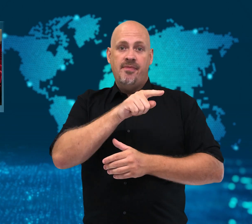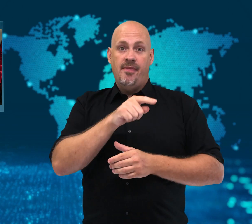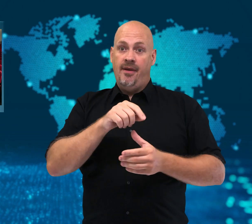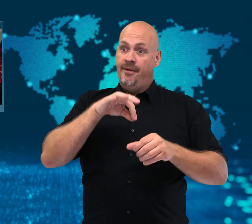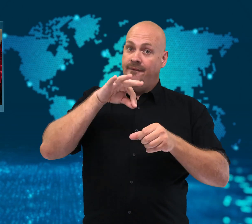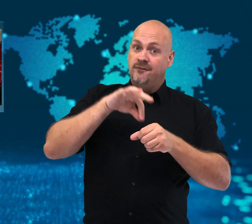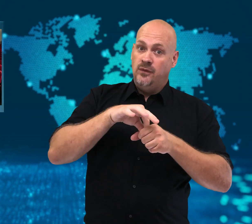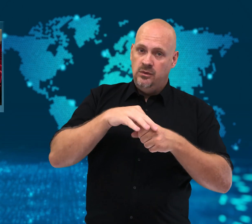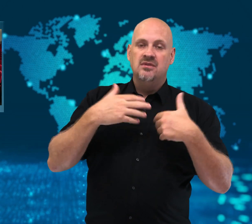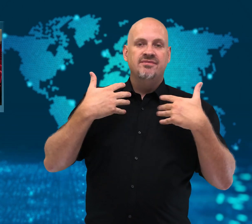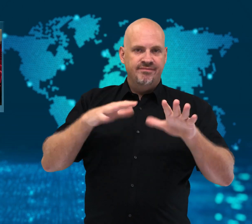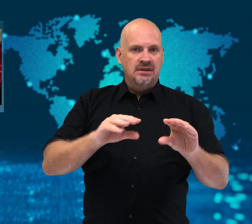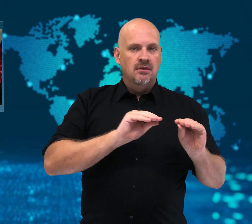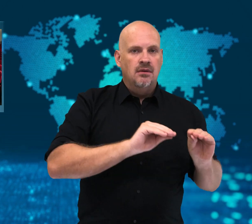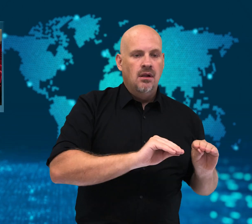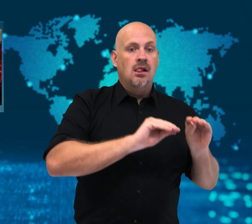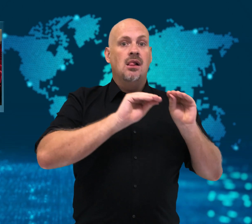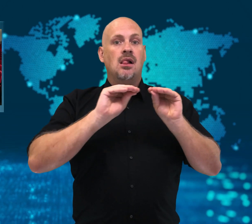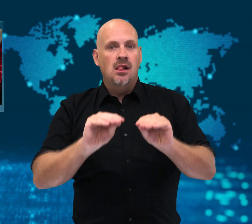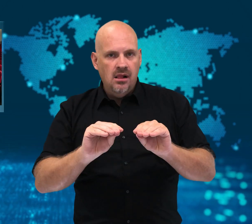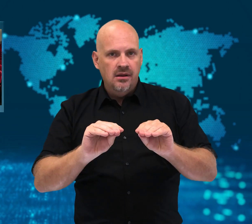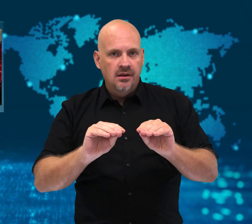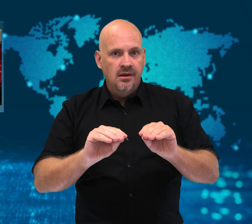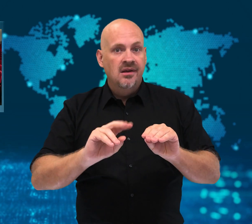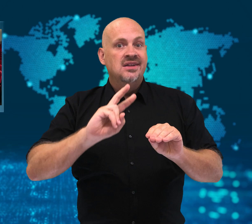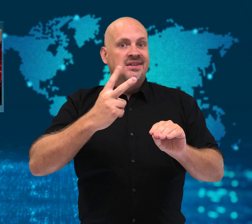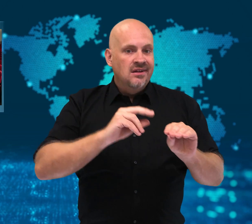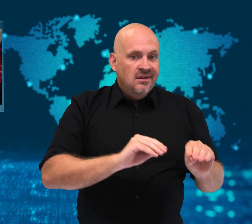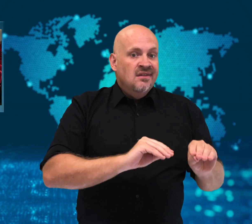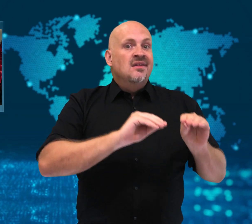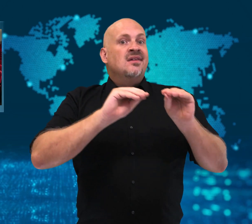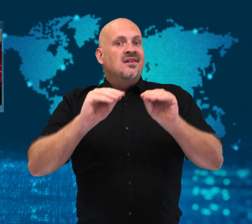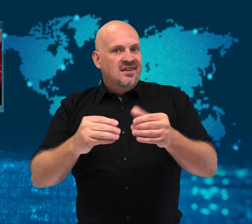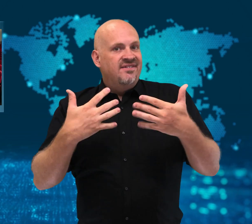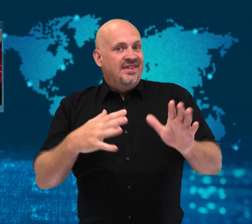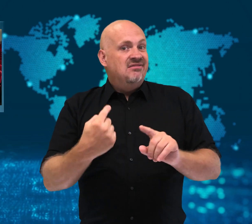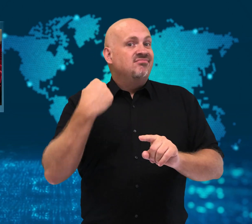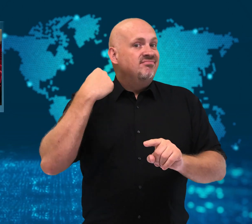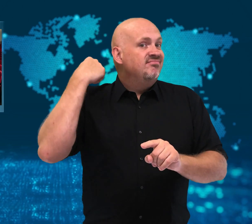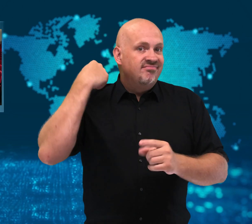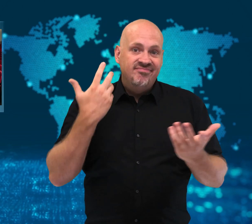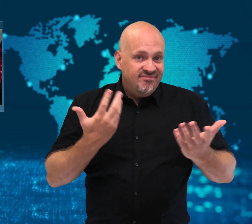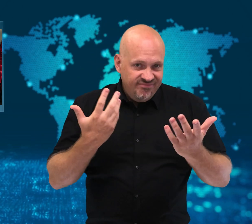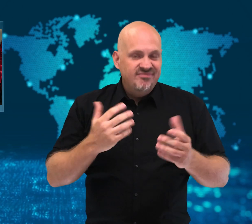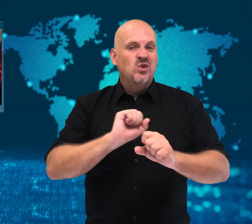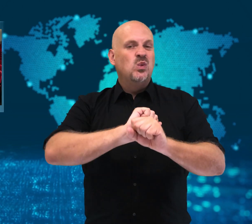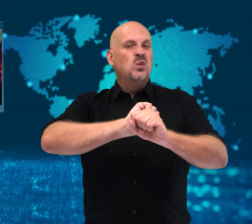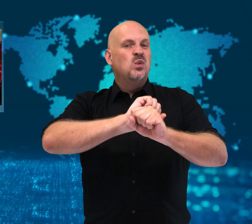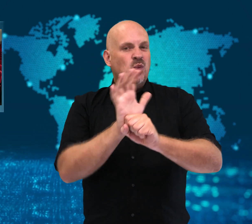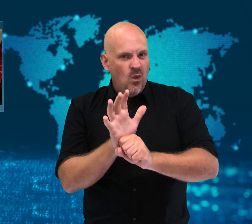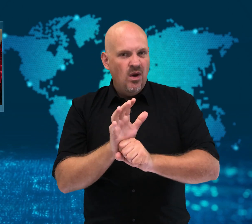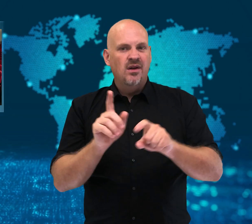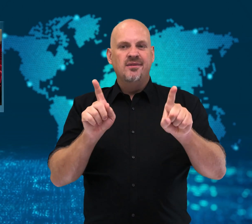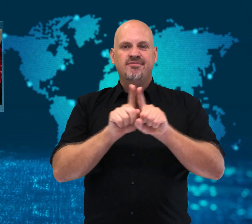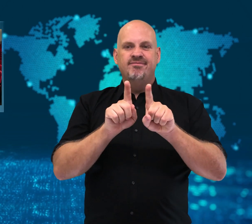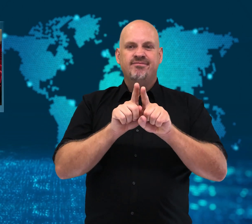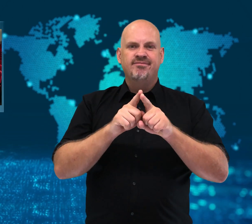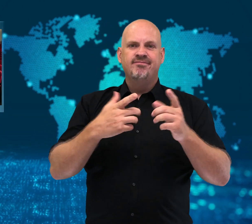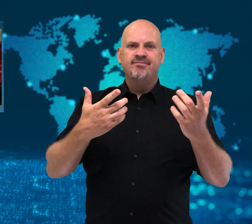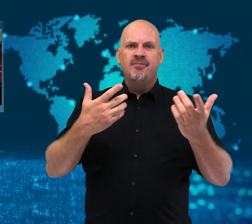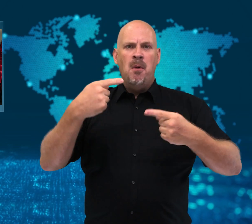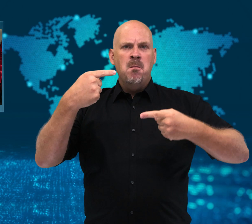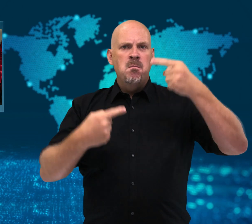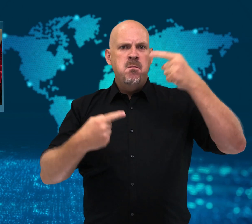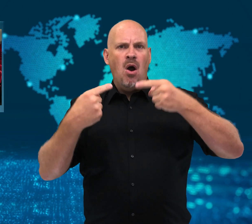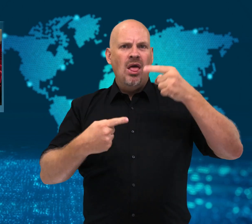The election had already been postponed twice due to COVID-19